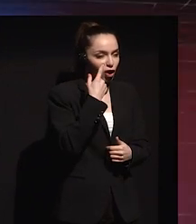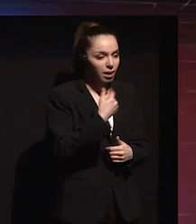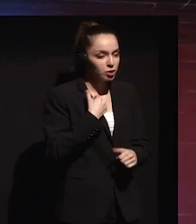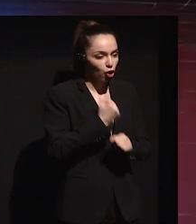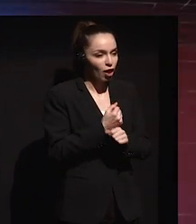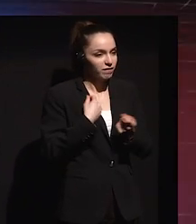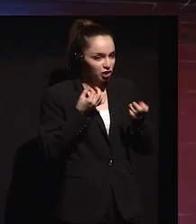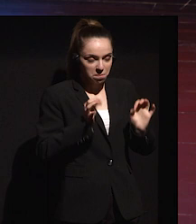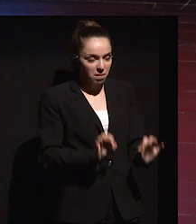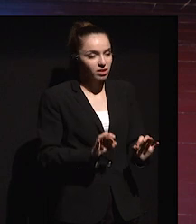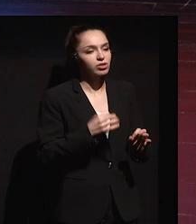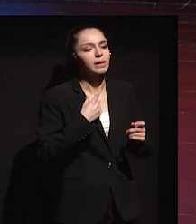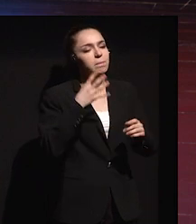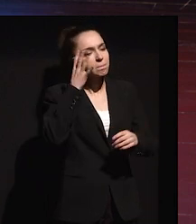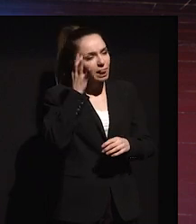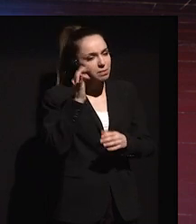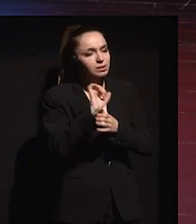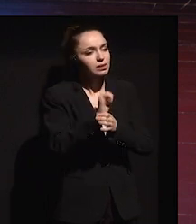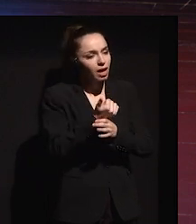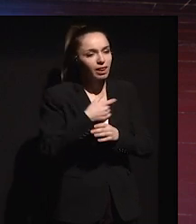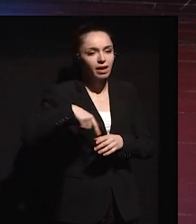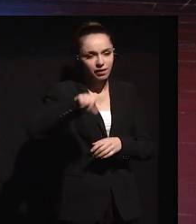the ignored wounds of Istanbul with the power of science, art,